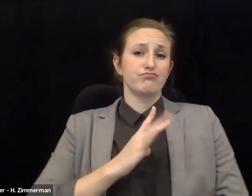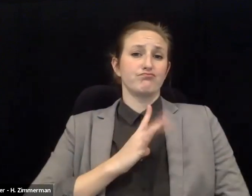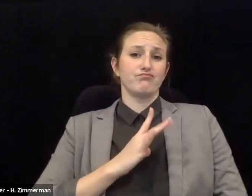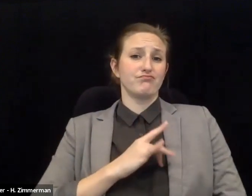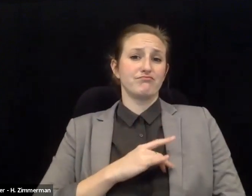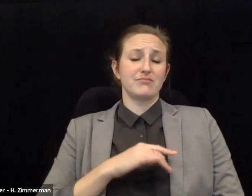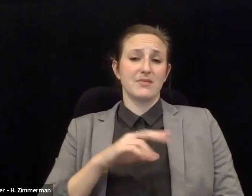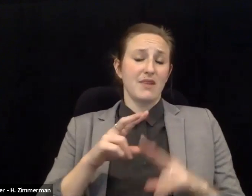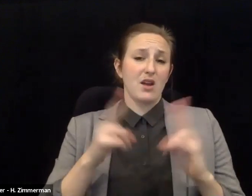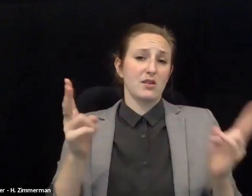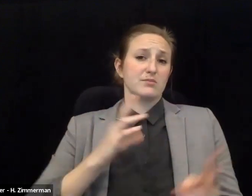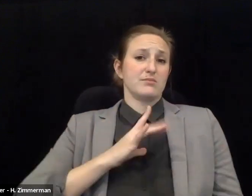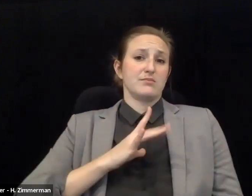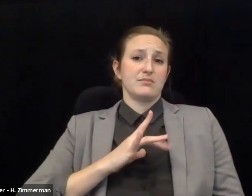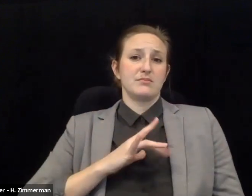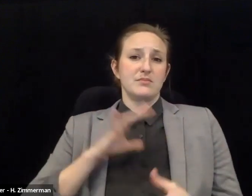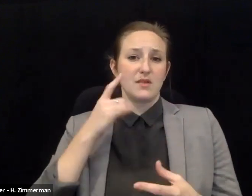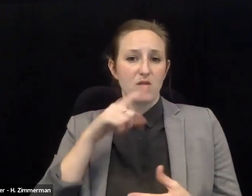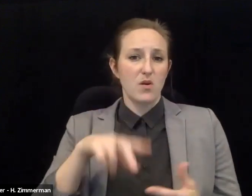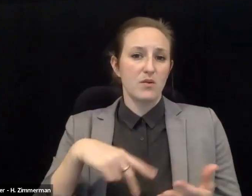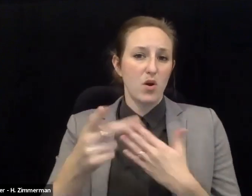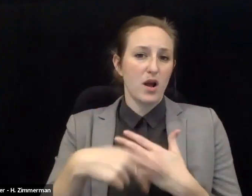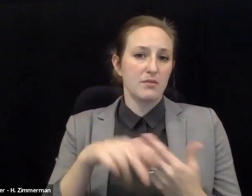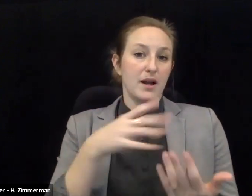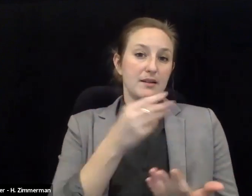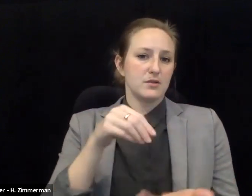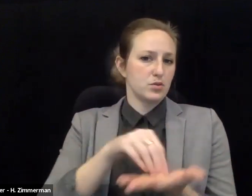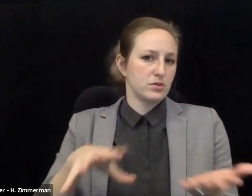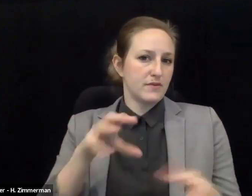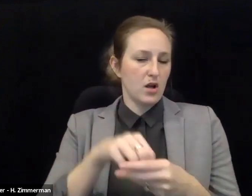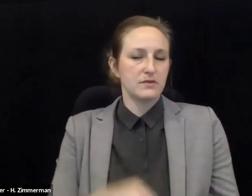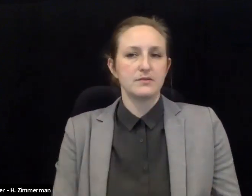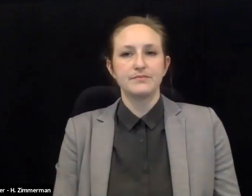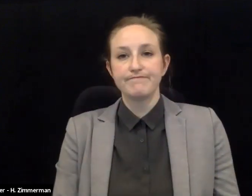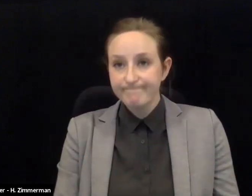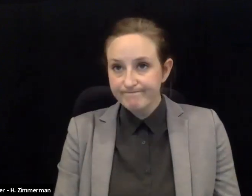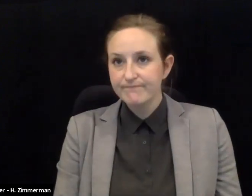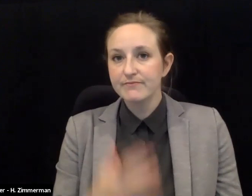of the programs for the students. Monica Malhotra-MIUSA: Thank you. And this is